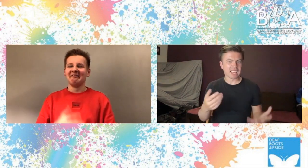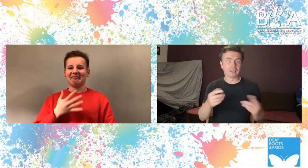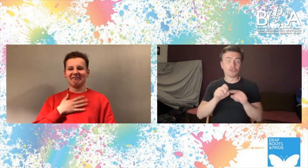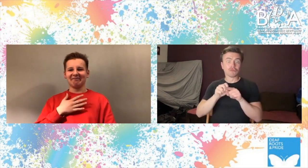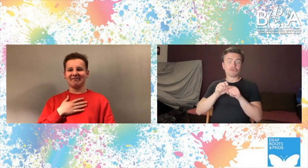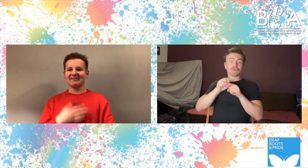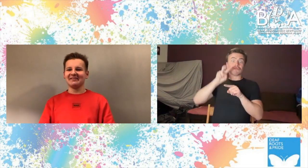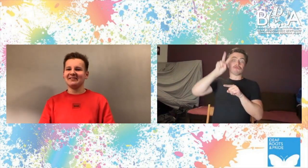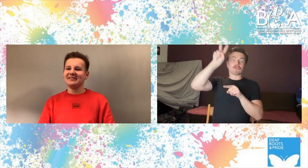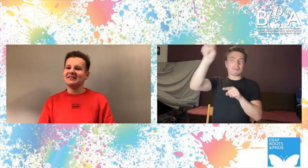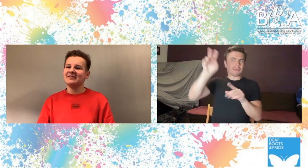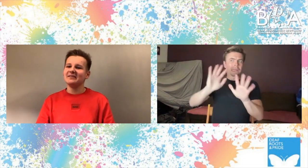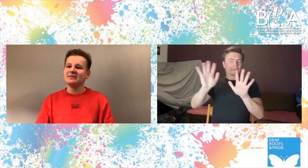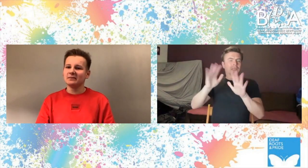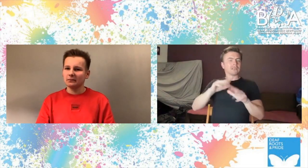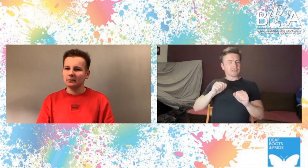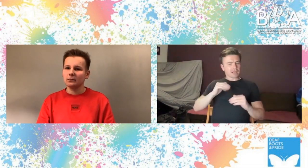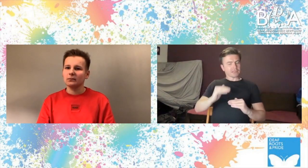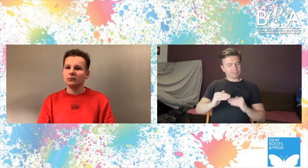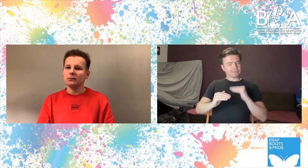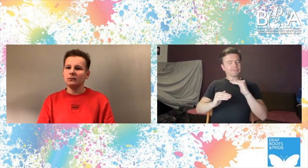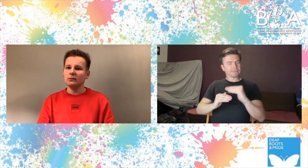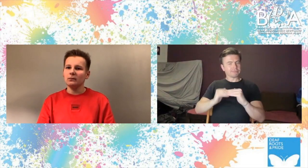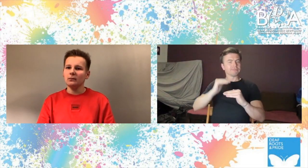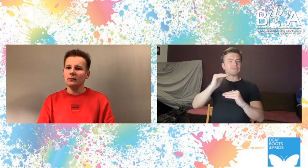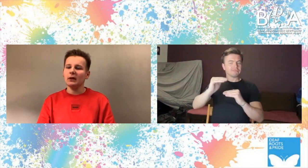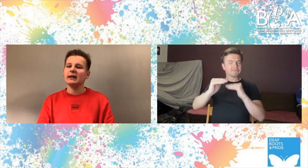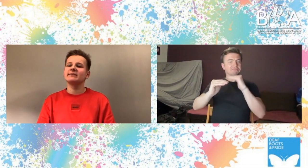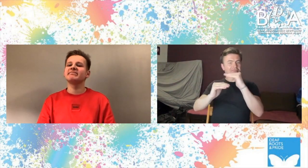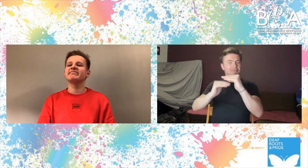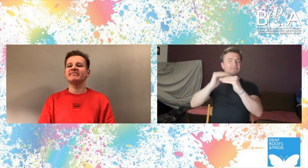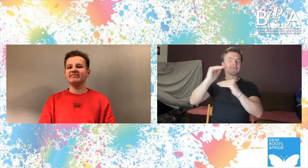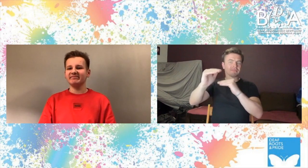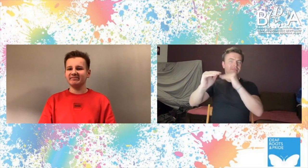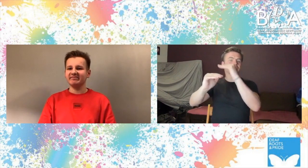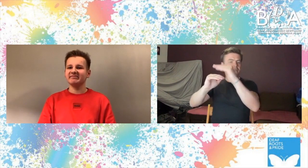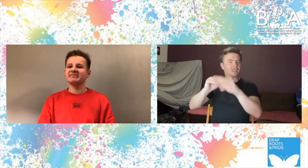Yes, you shouldn’t really take a massive leap. You need to build it up, nice and